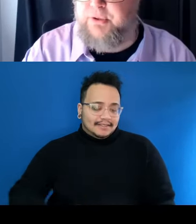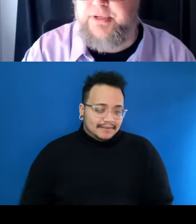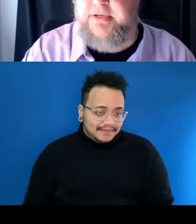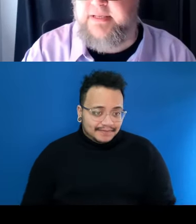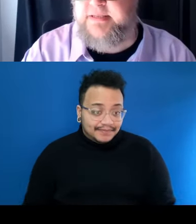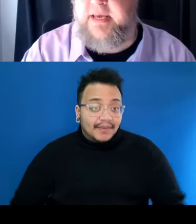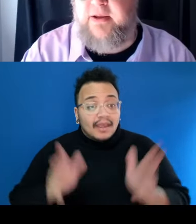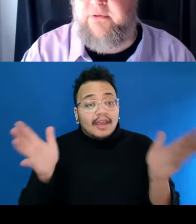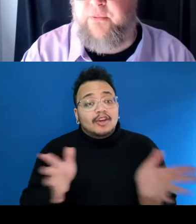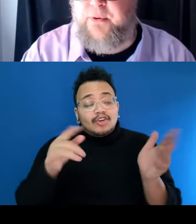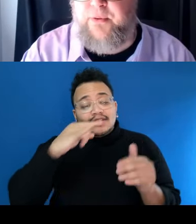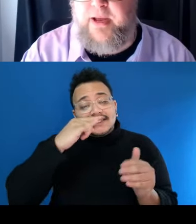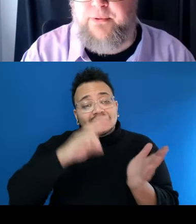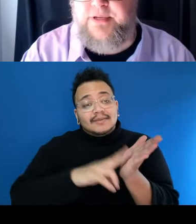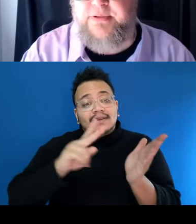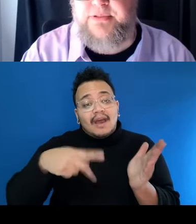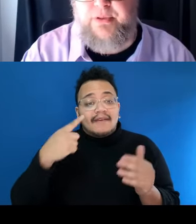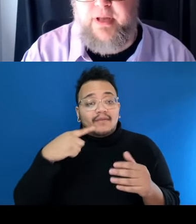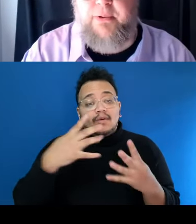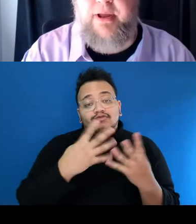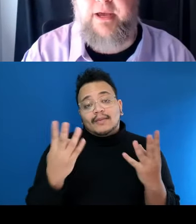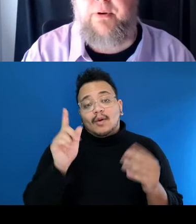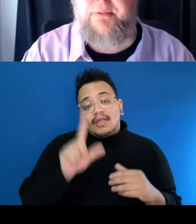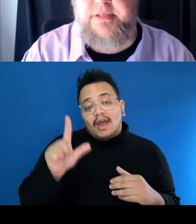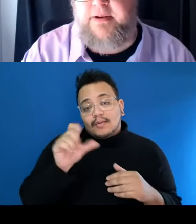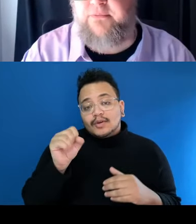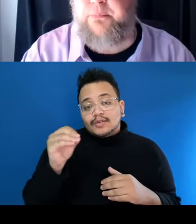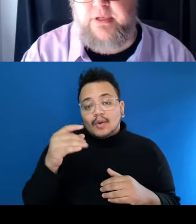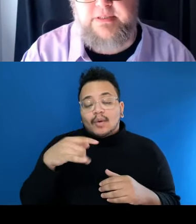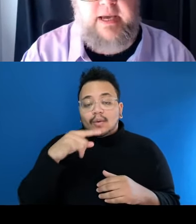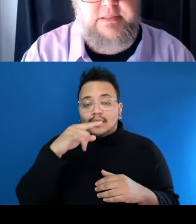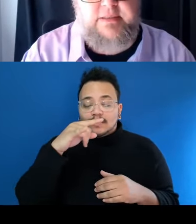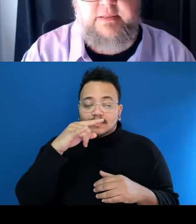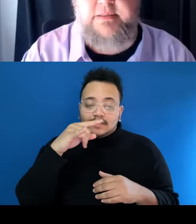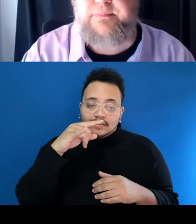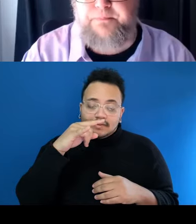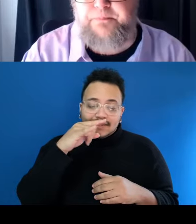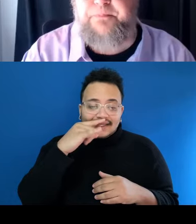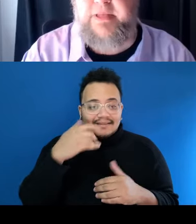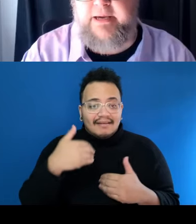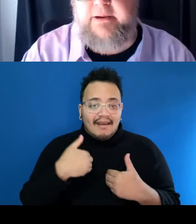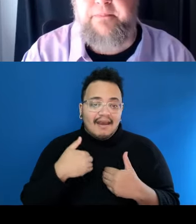Encourage your kids to sign up for a rainbow library. So, the school library had representative books. Excellent, yeah.